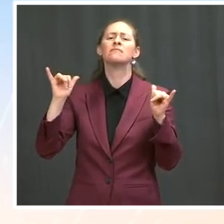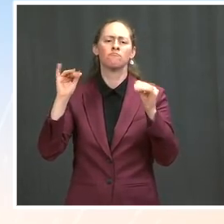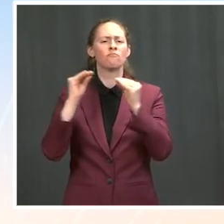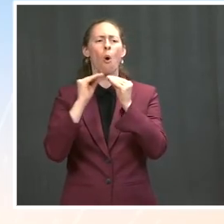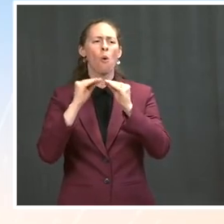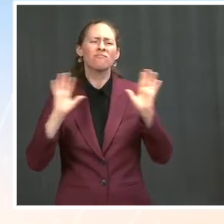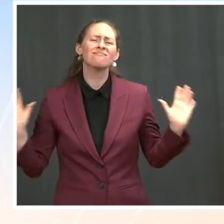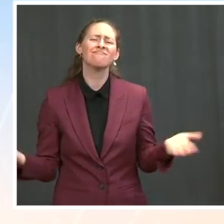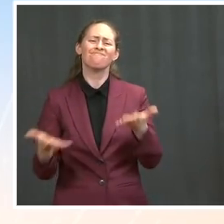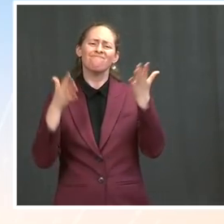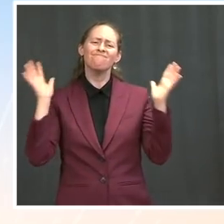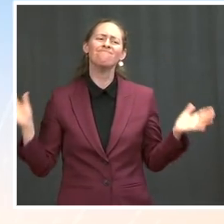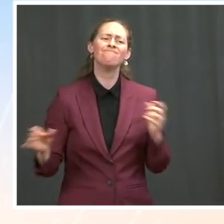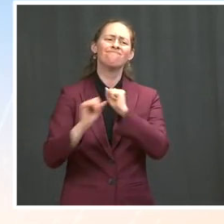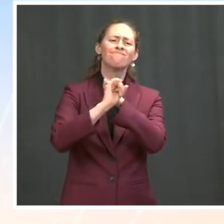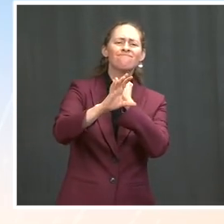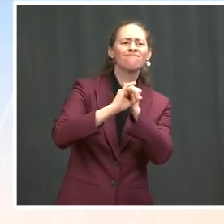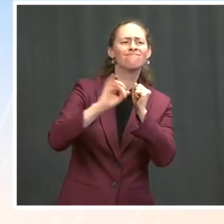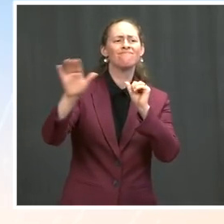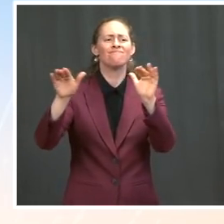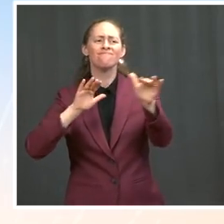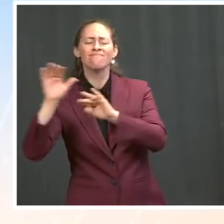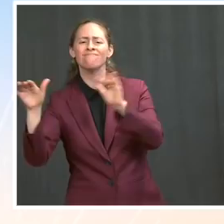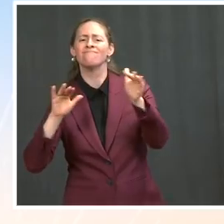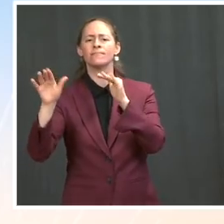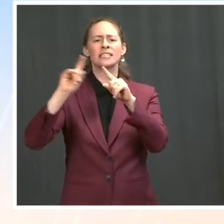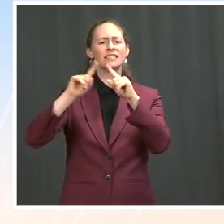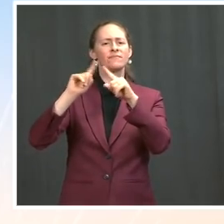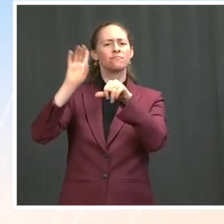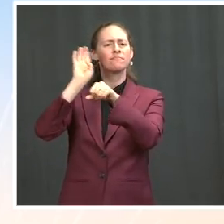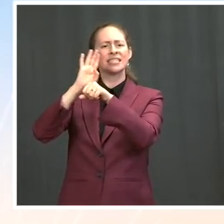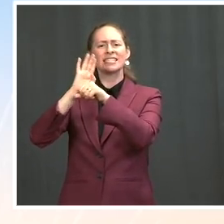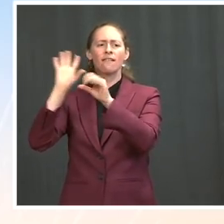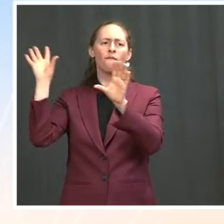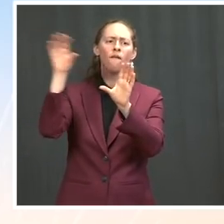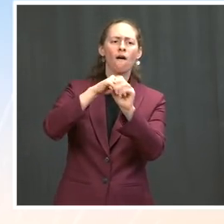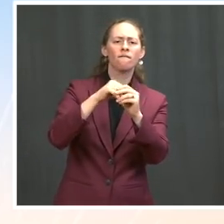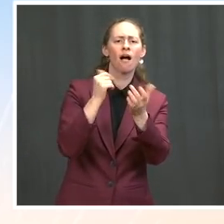along with corporations and other partners. What else can the White House do at this stage